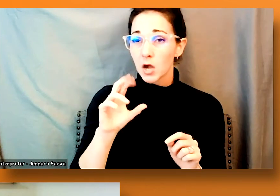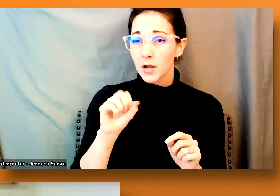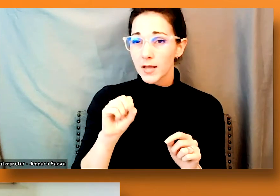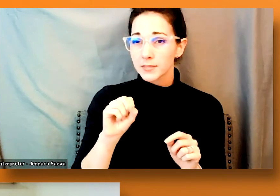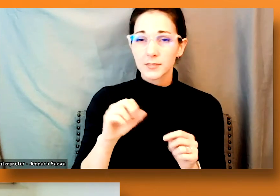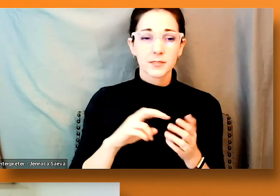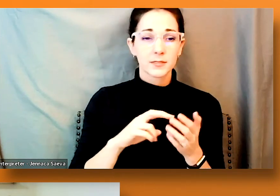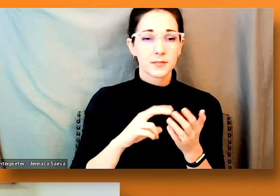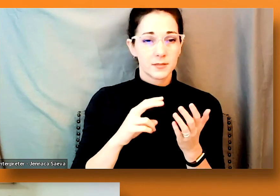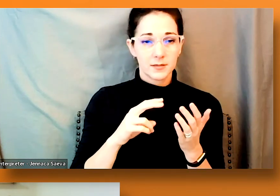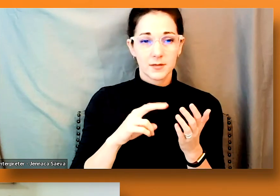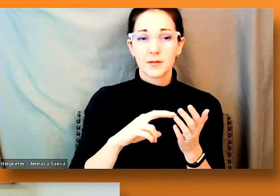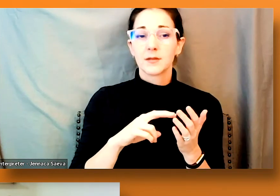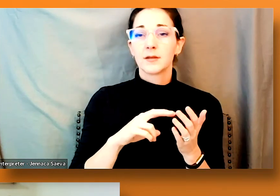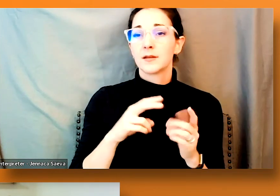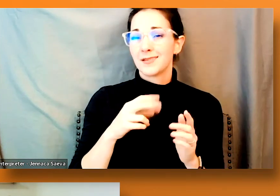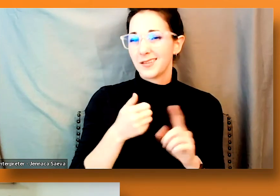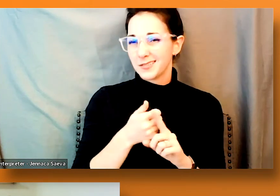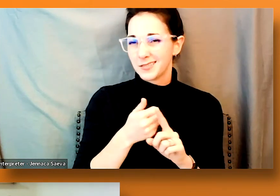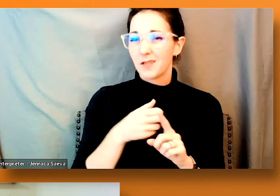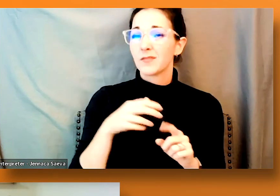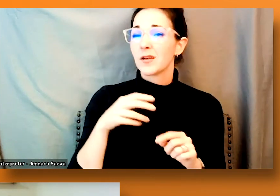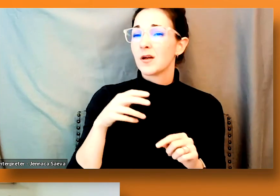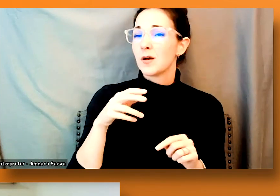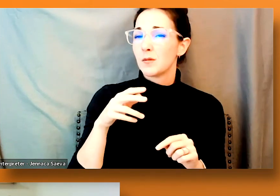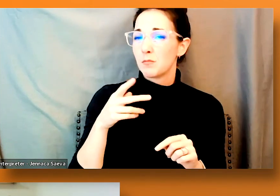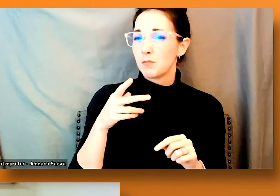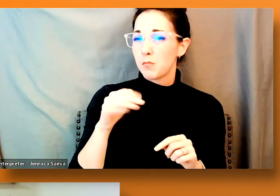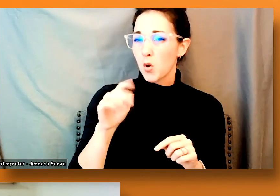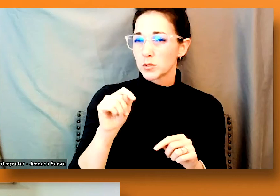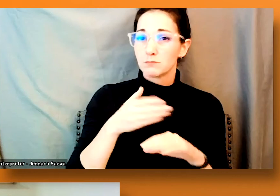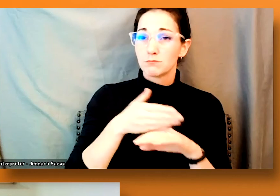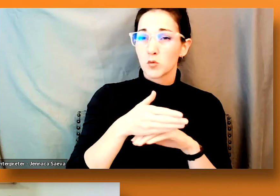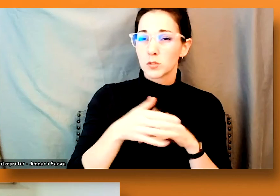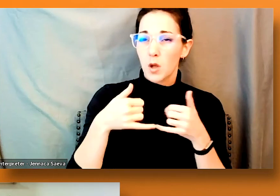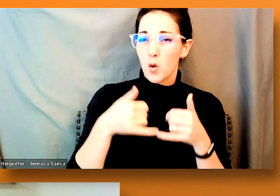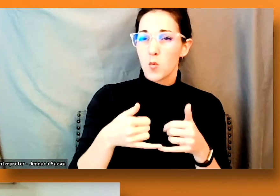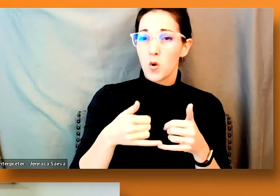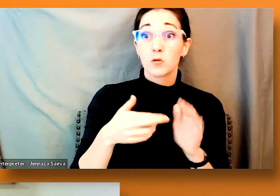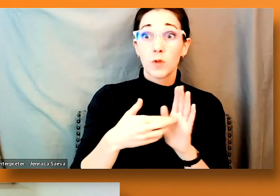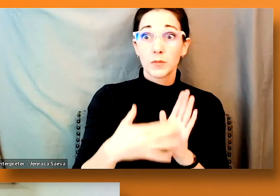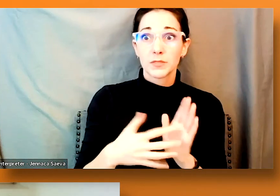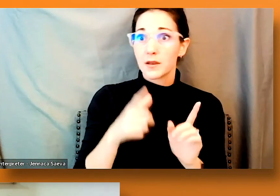Post award. The post-award rep for NTID is Nick Rogers.